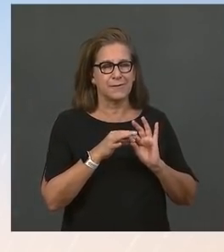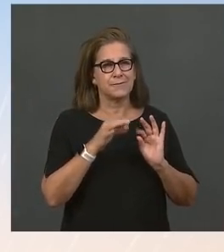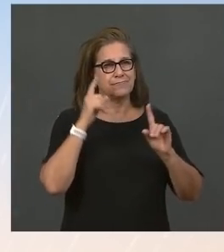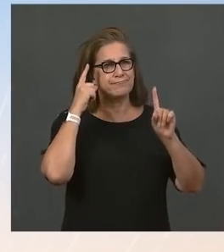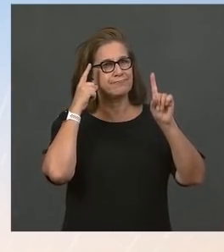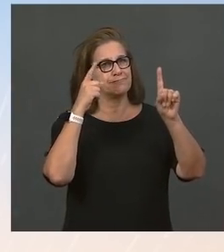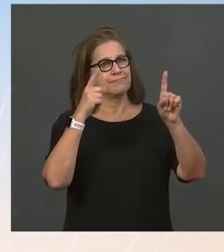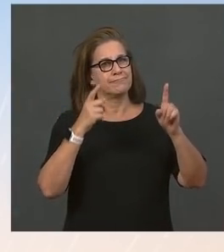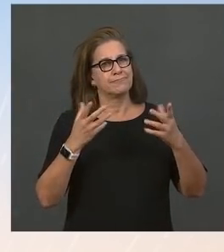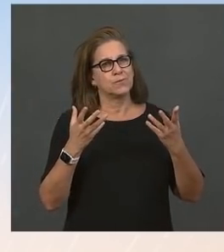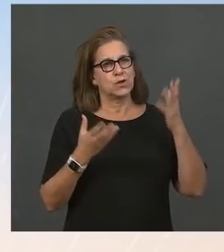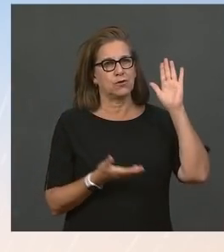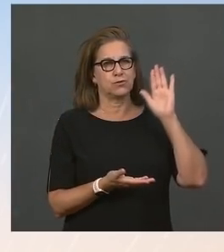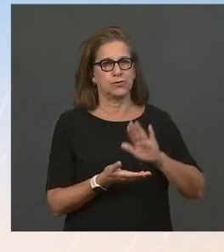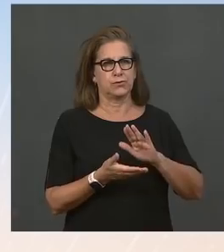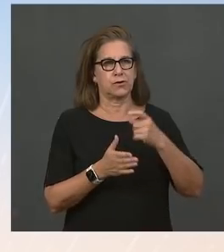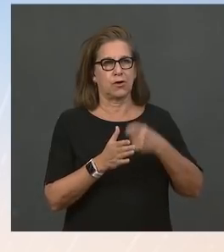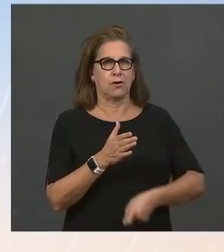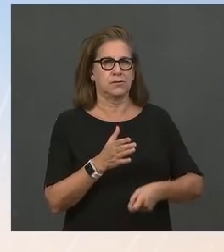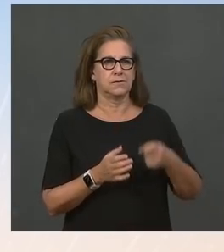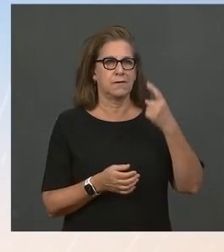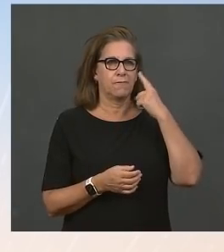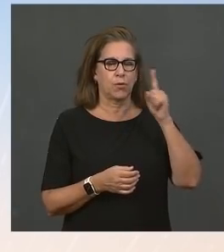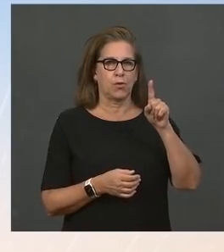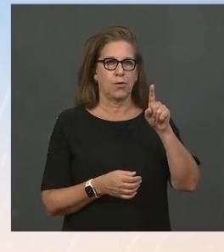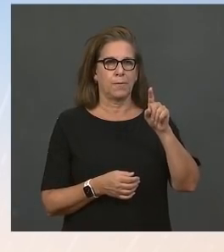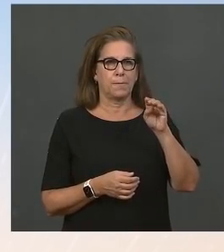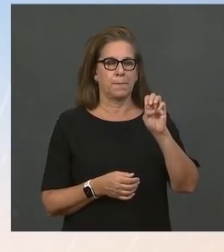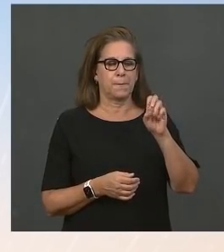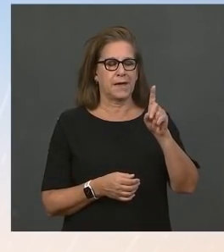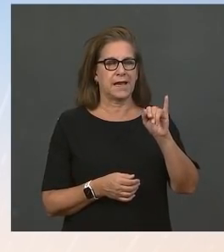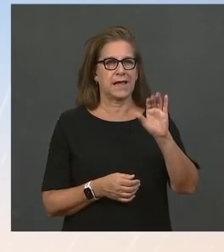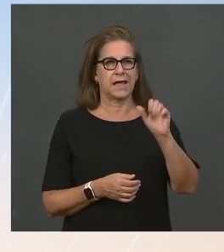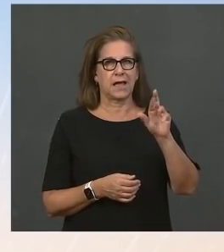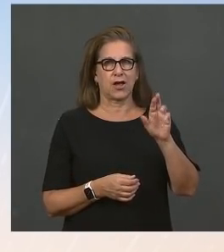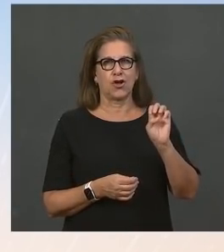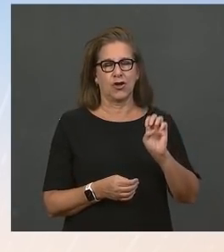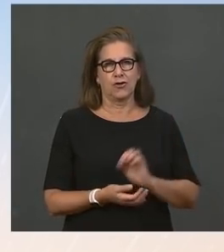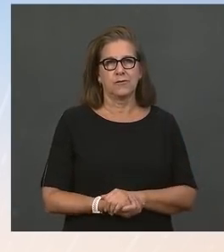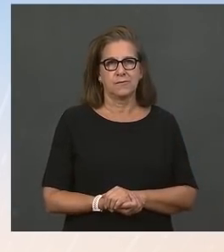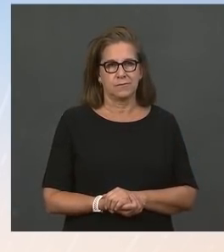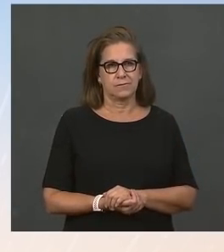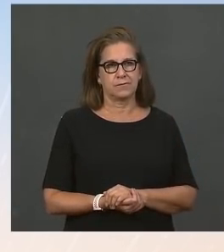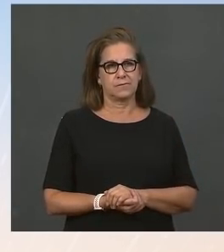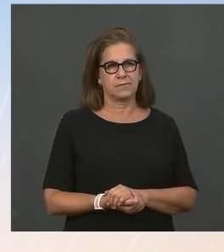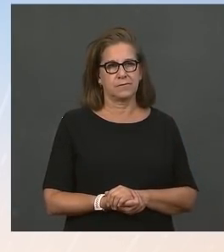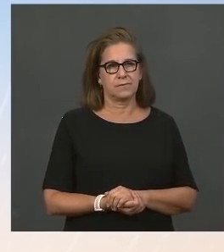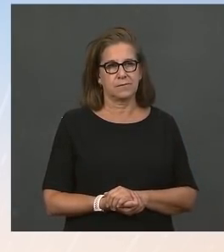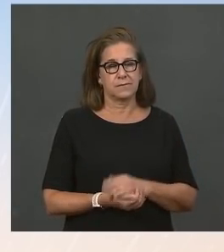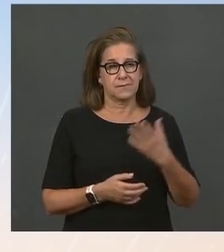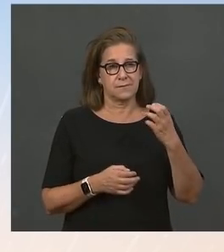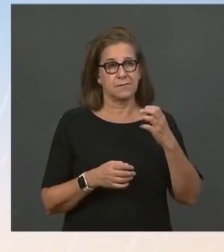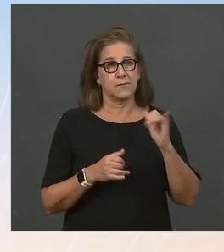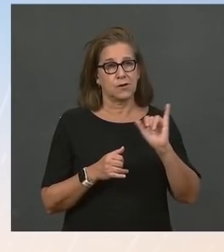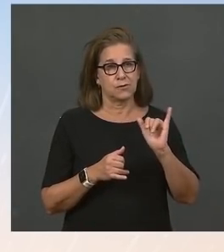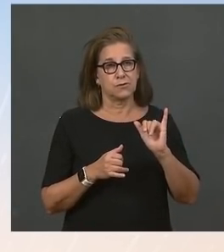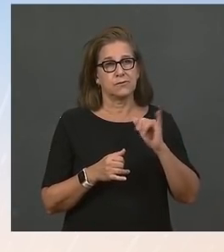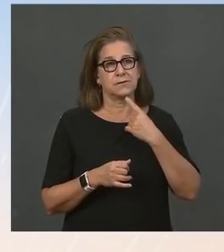So, I think you're referring -- just to translate for everybody, to bring them up -- he talked a little bit about the possibility of vouchers for dental; it's something that's in discussion,